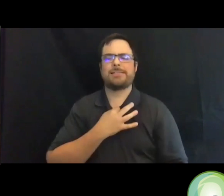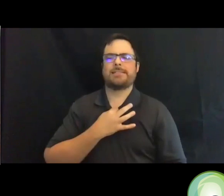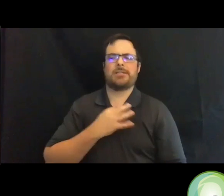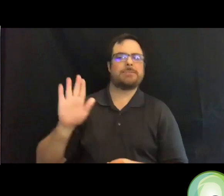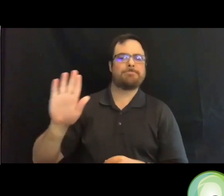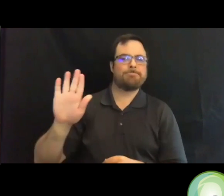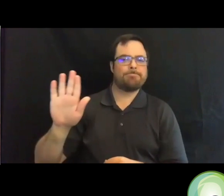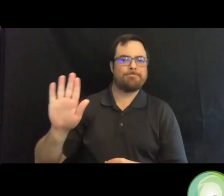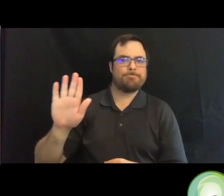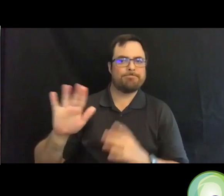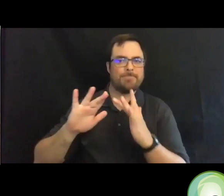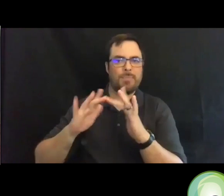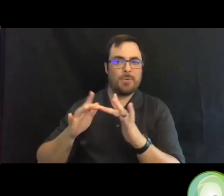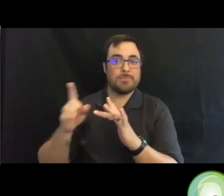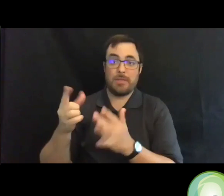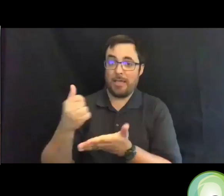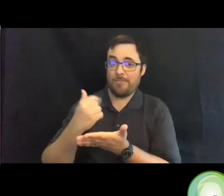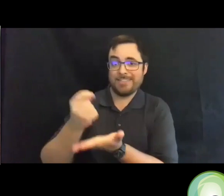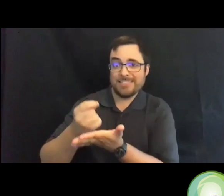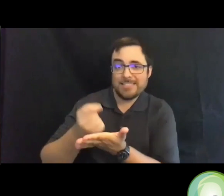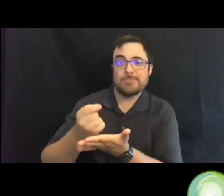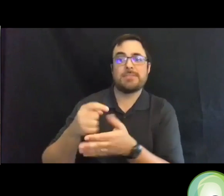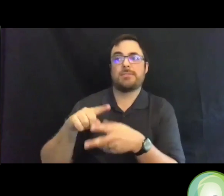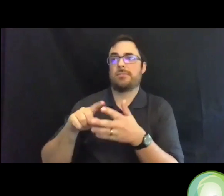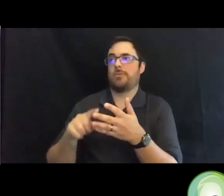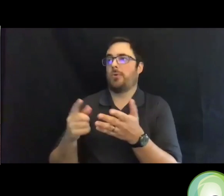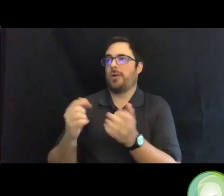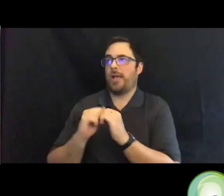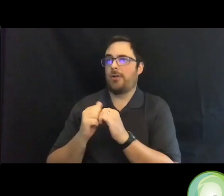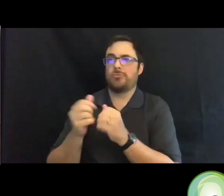tips that they're sharing about providing virtual auditory rehab.